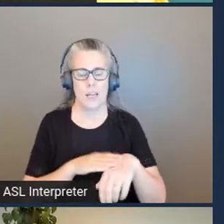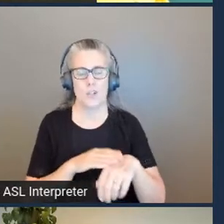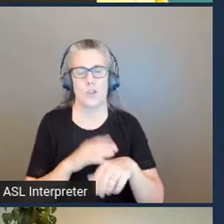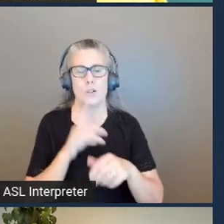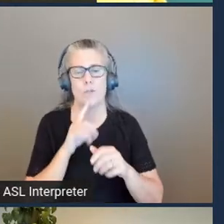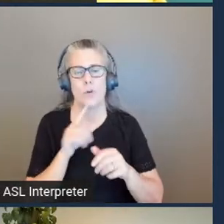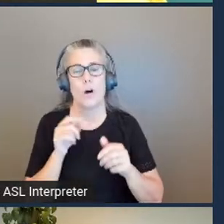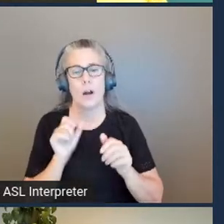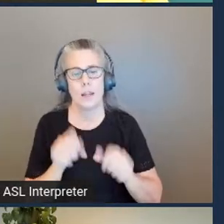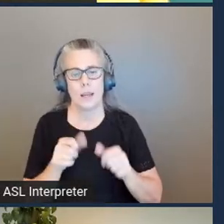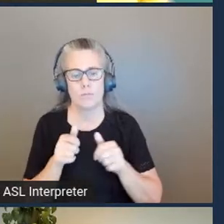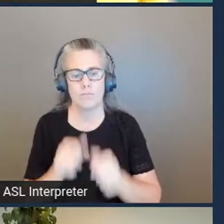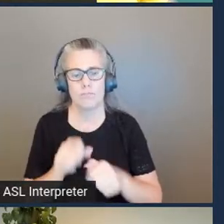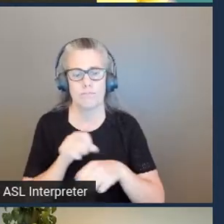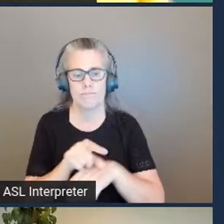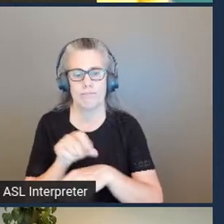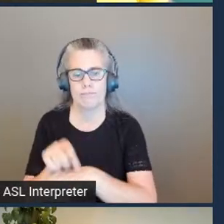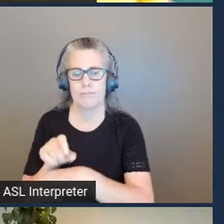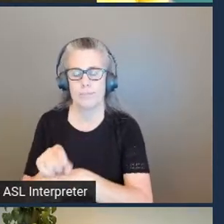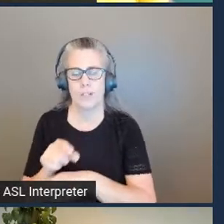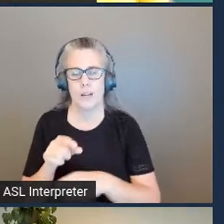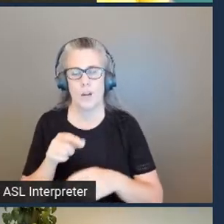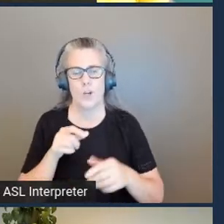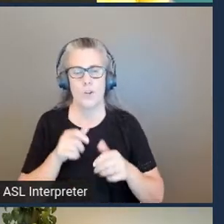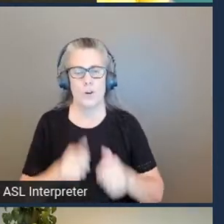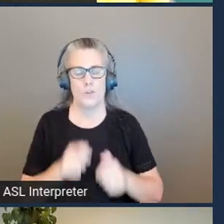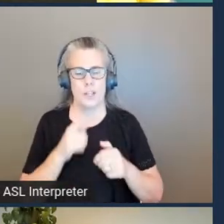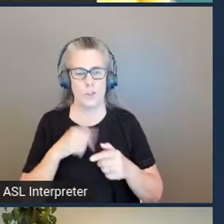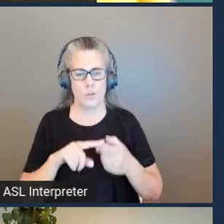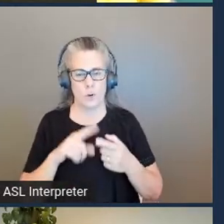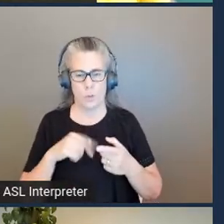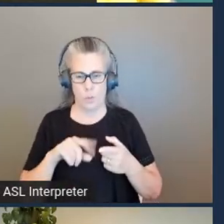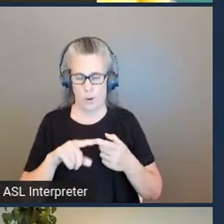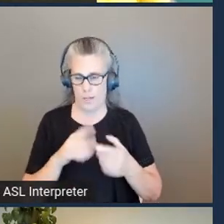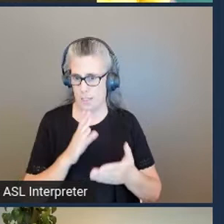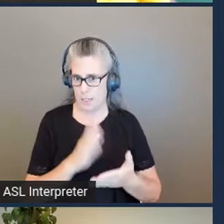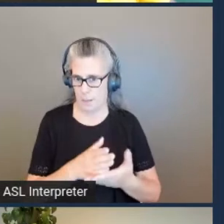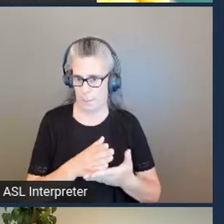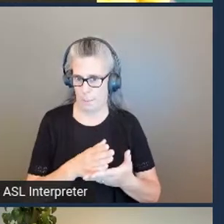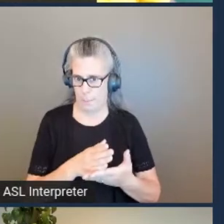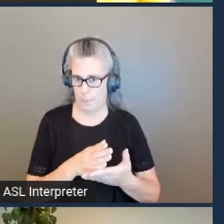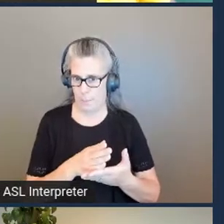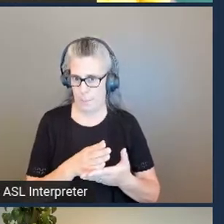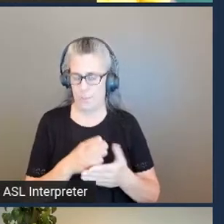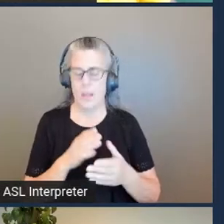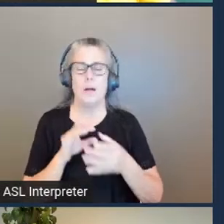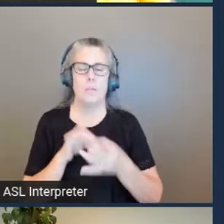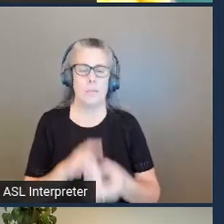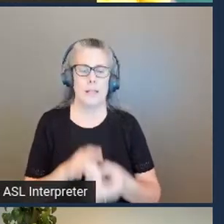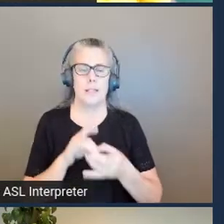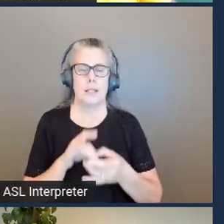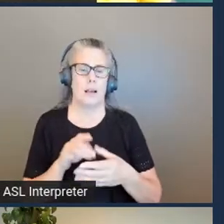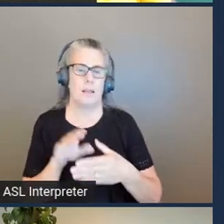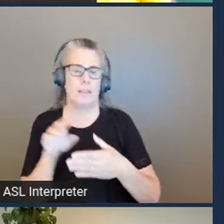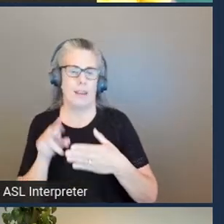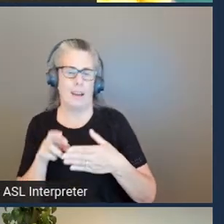I'll send you an edit notification to this topic. So only one of them it's generated based on the outcome of your process inference, right?